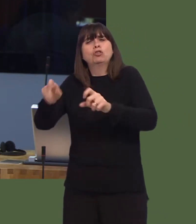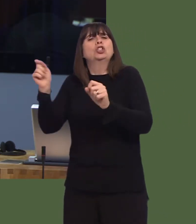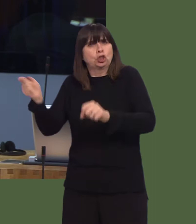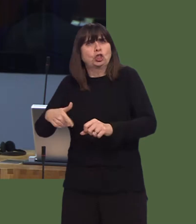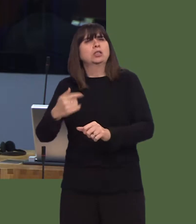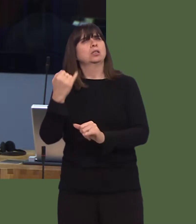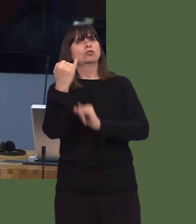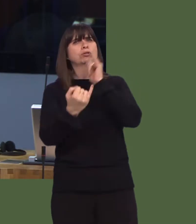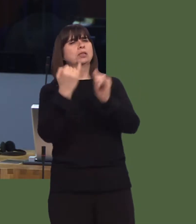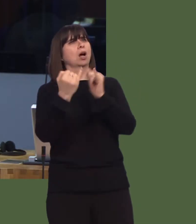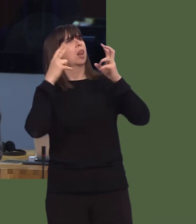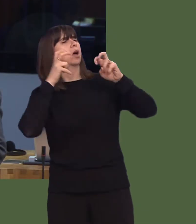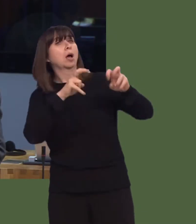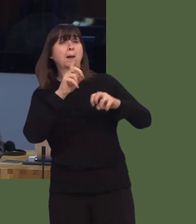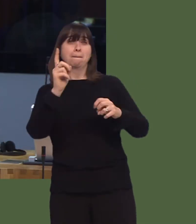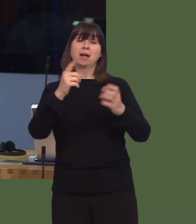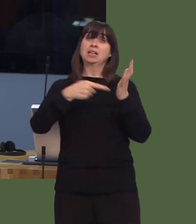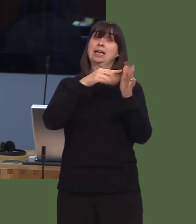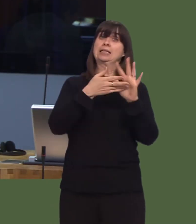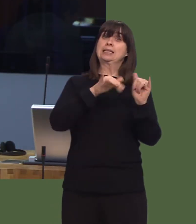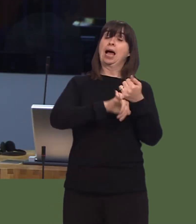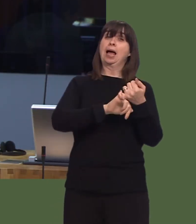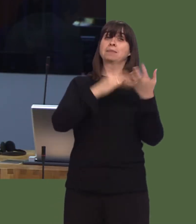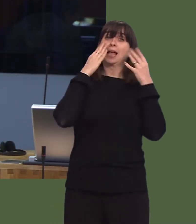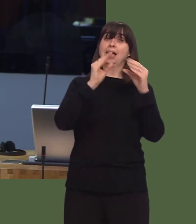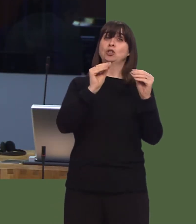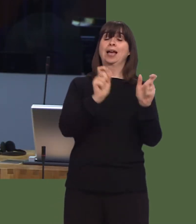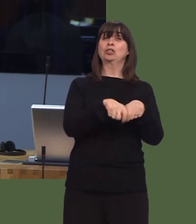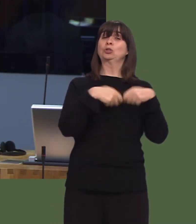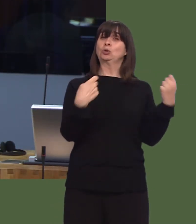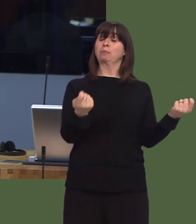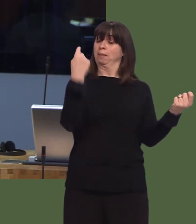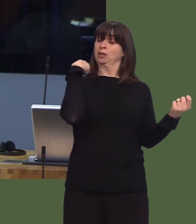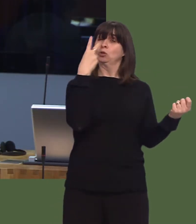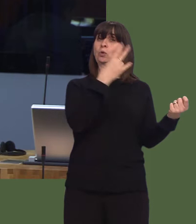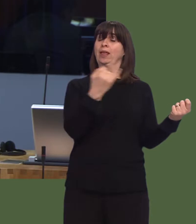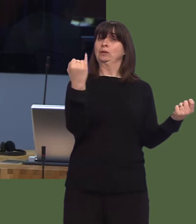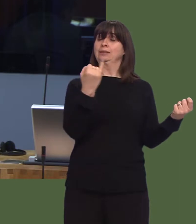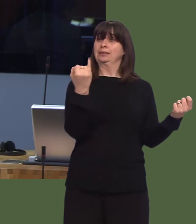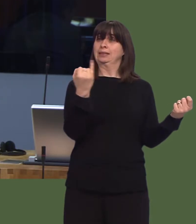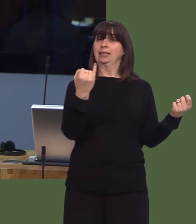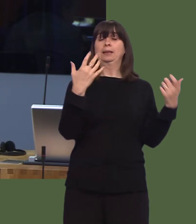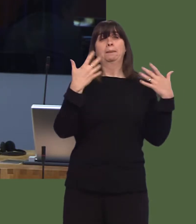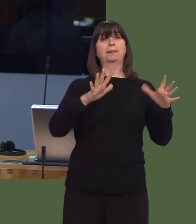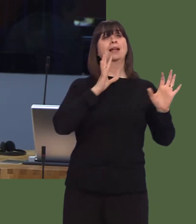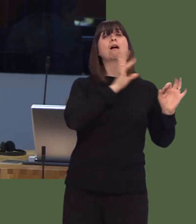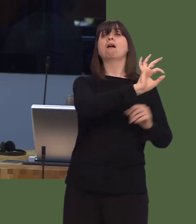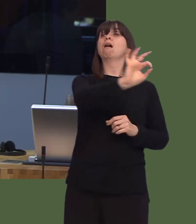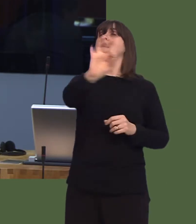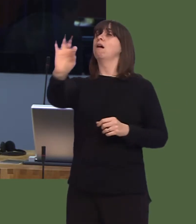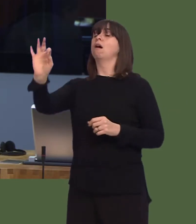Given that the Times Educational Supplement, in 2016, did an opinion poll of teachers that